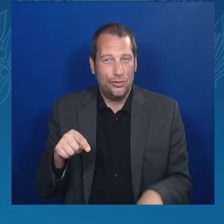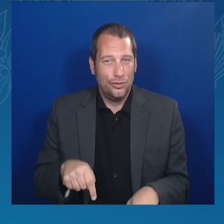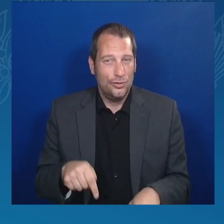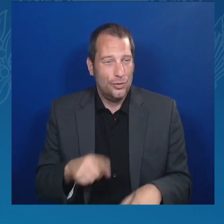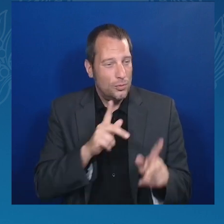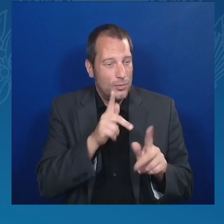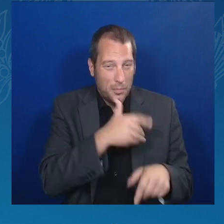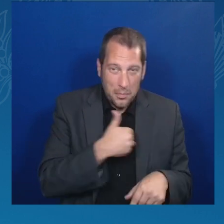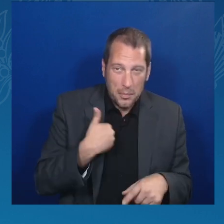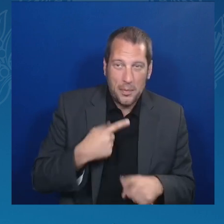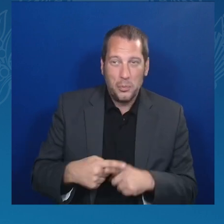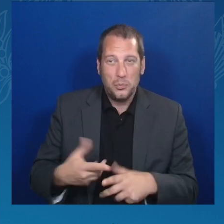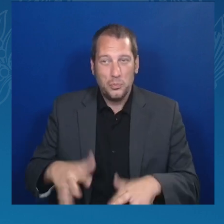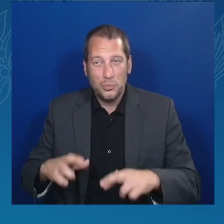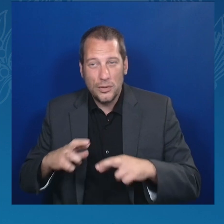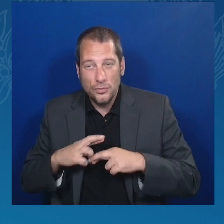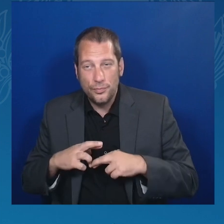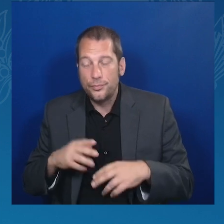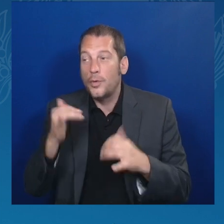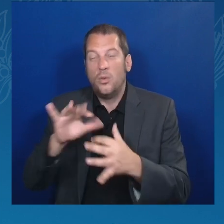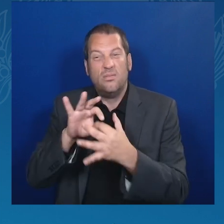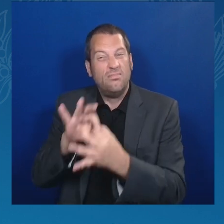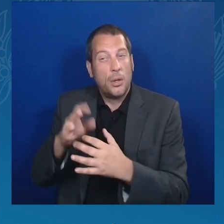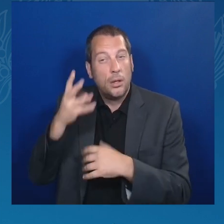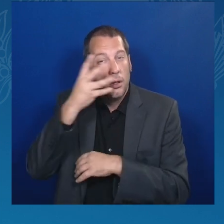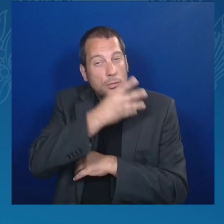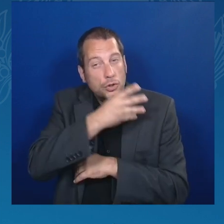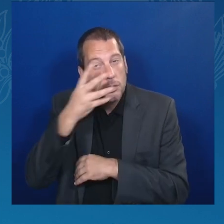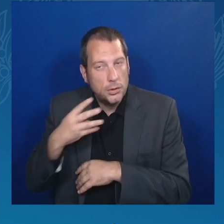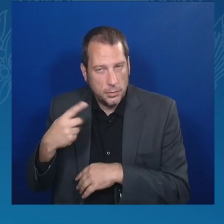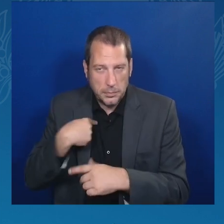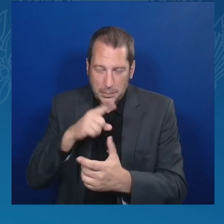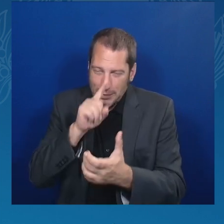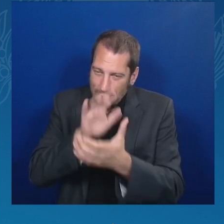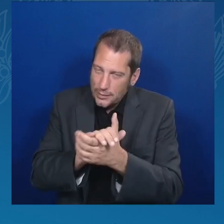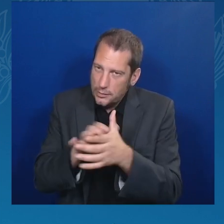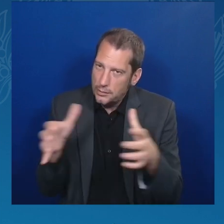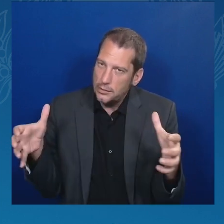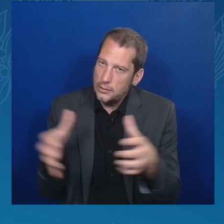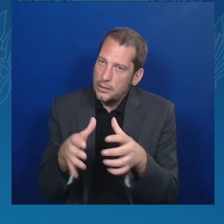not tearing them apart.